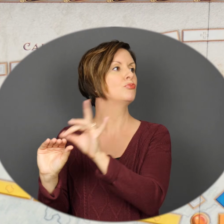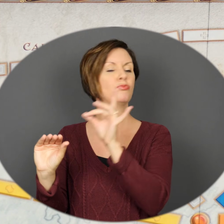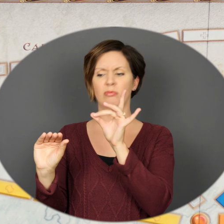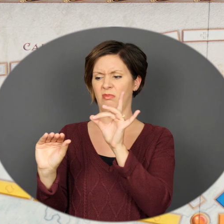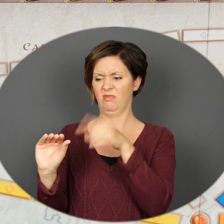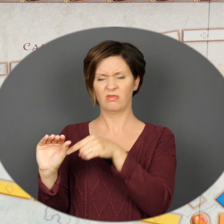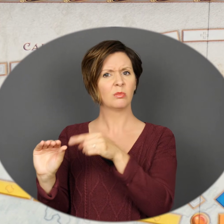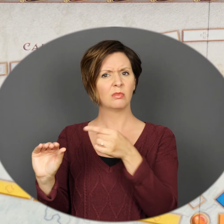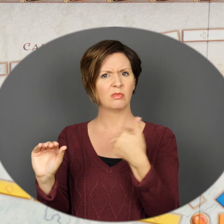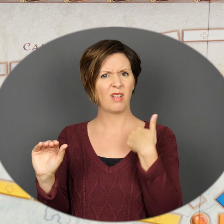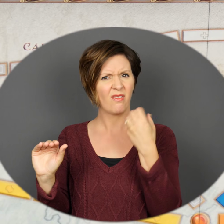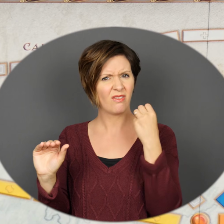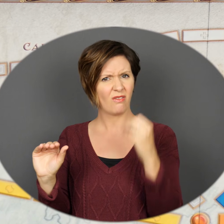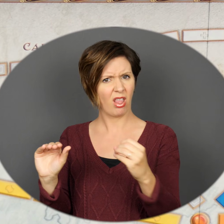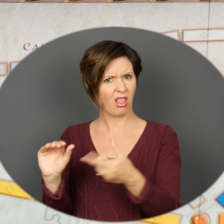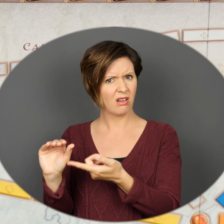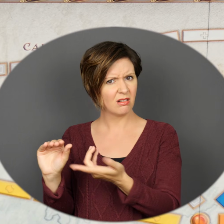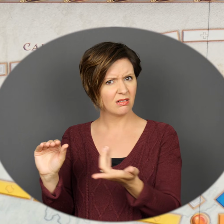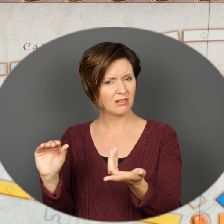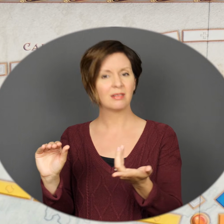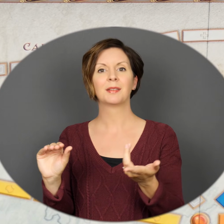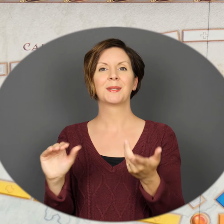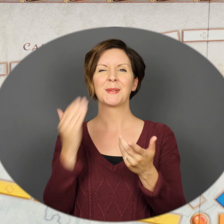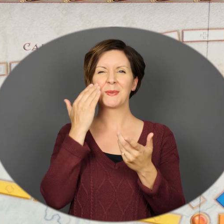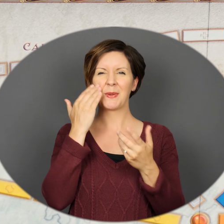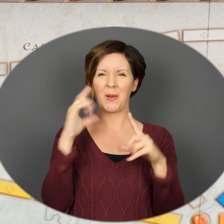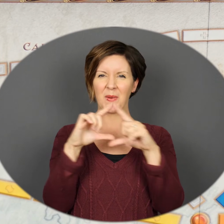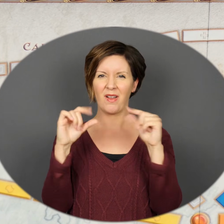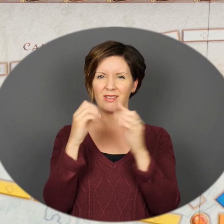deck, then reshuffle any discard pile into a new